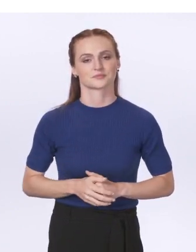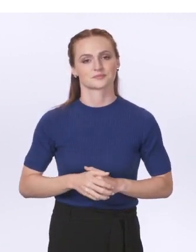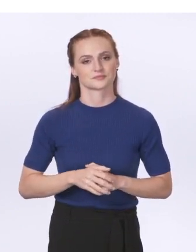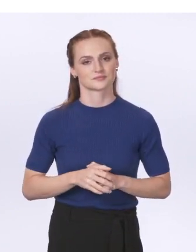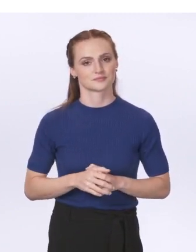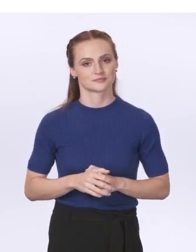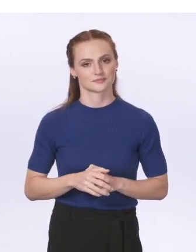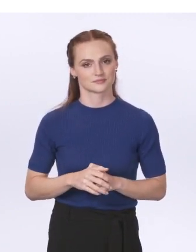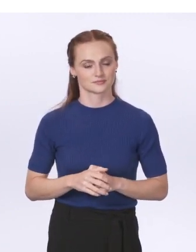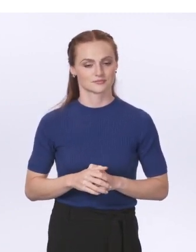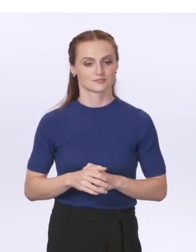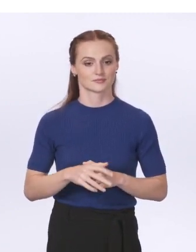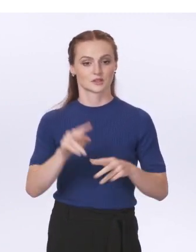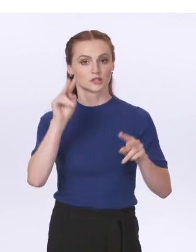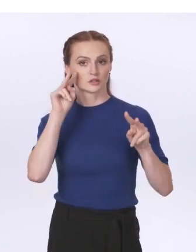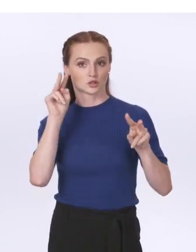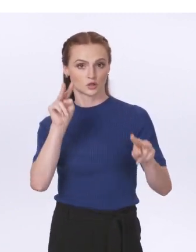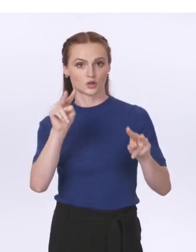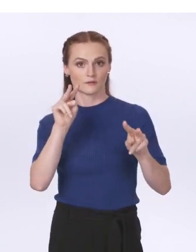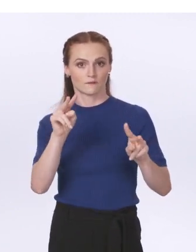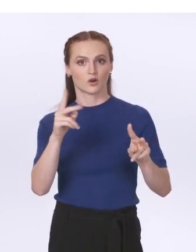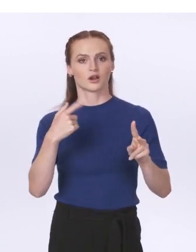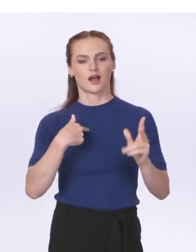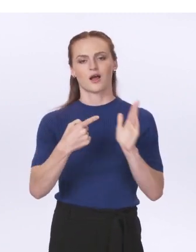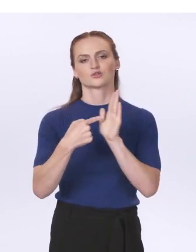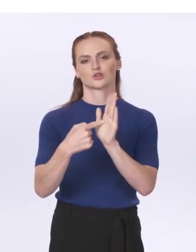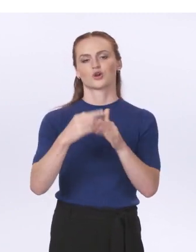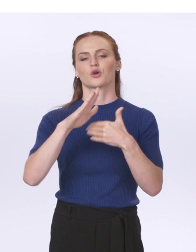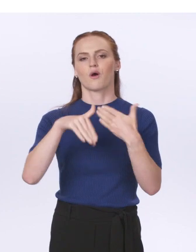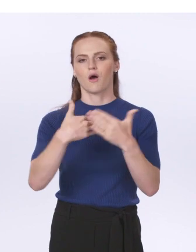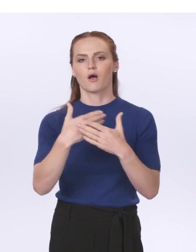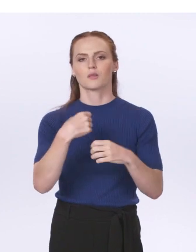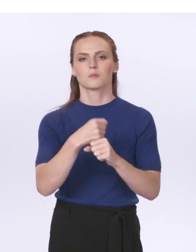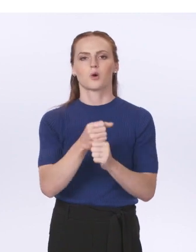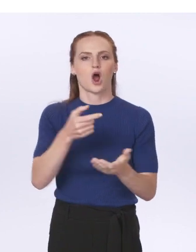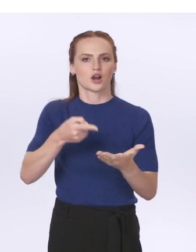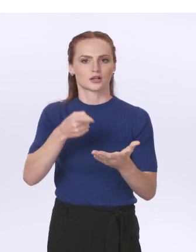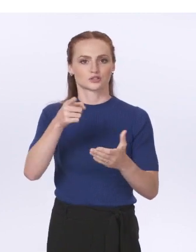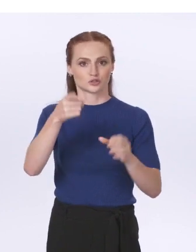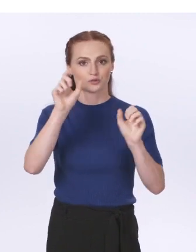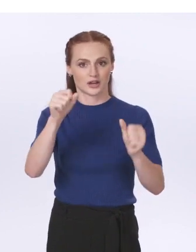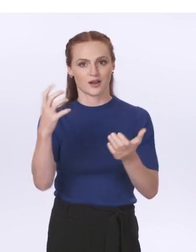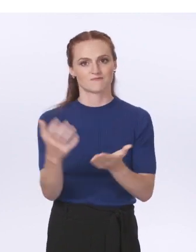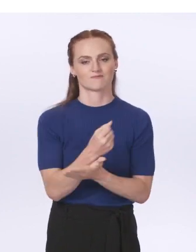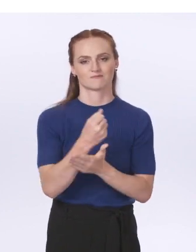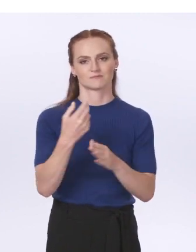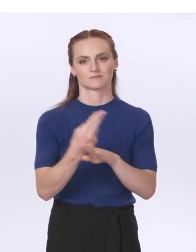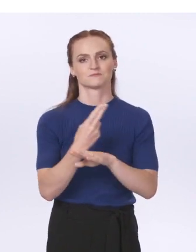Looking forward, I’ll show you all the products that you can get your hands on over the coming months.